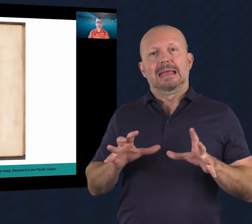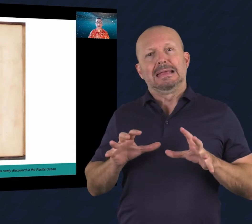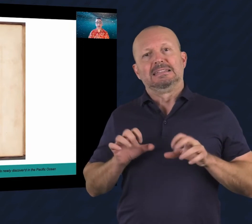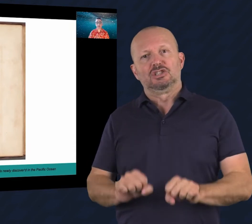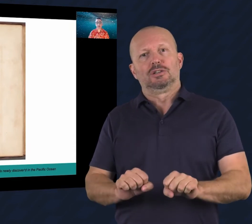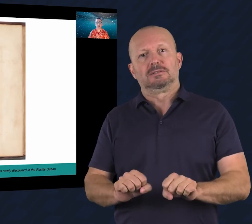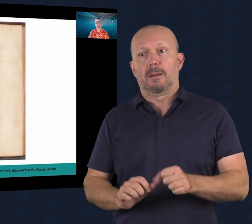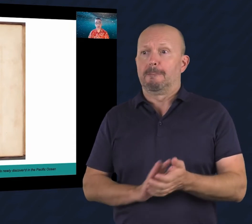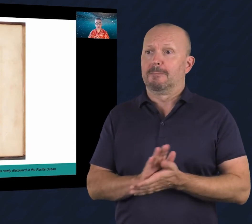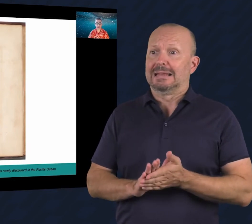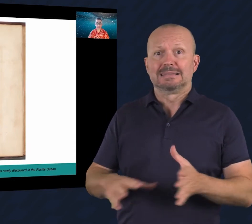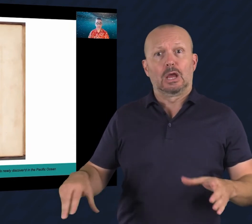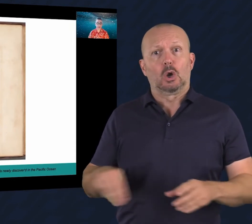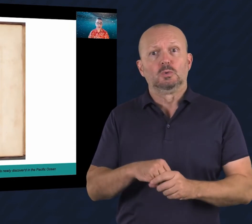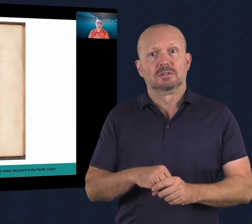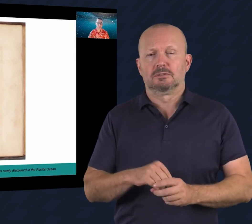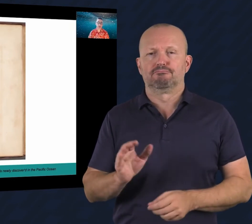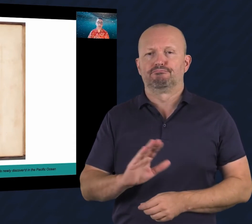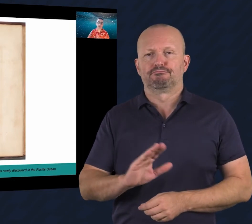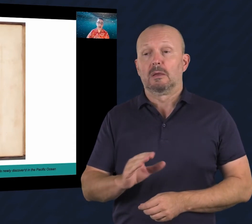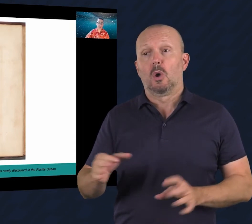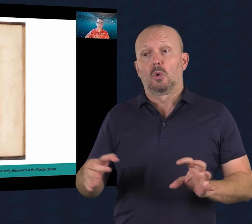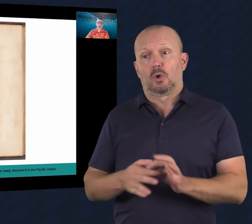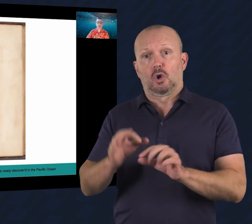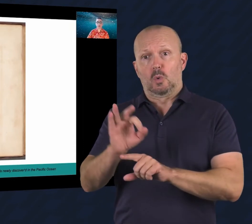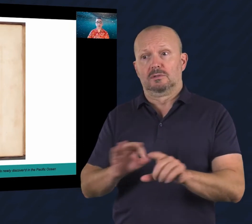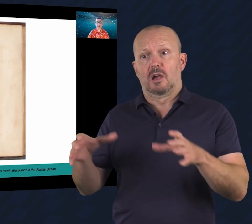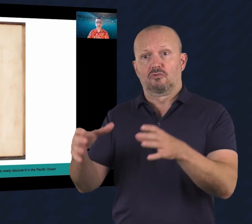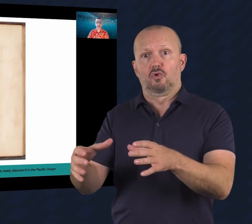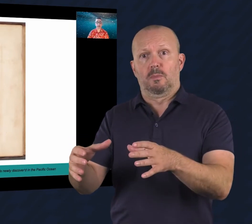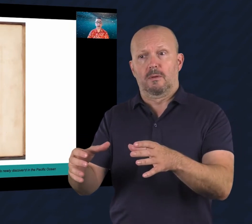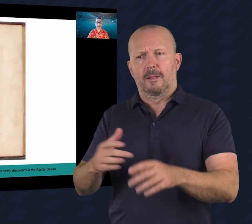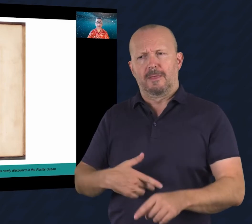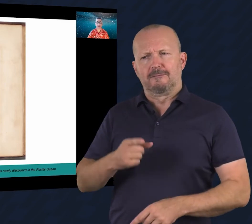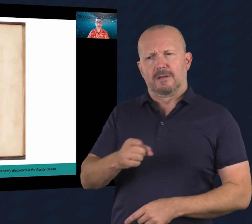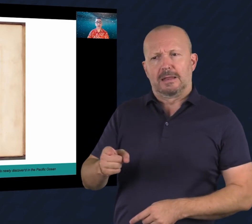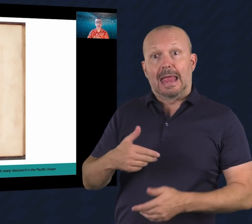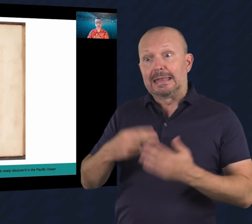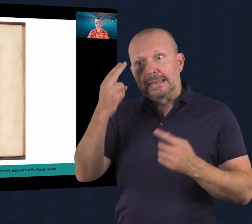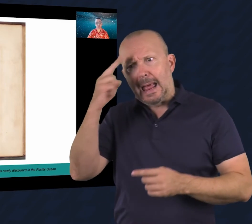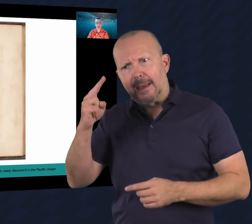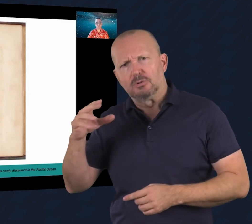automatically mean inclusive. For a number in our co-design group, there was a sense that any name should use an Indigenous language,